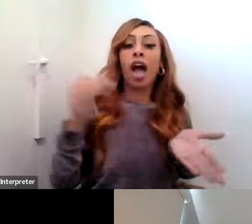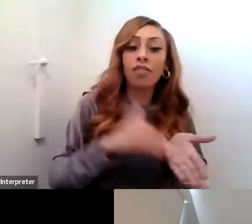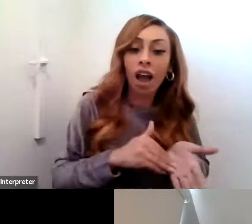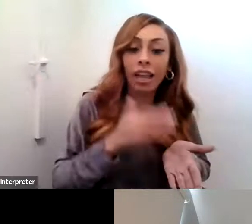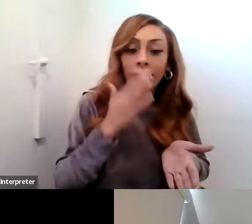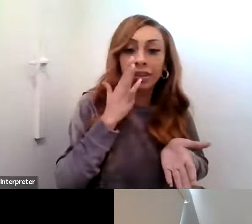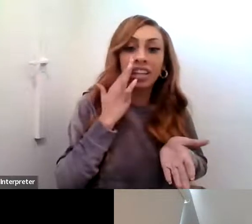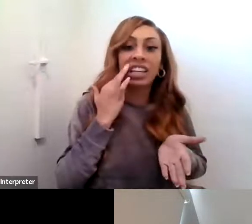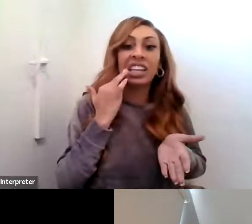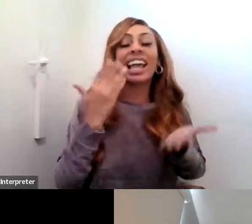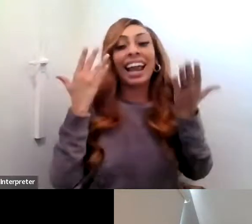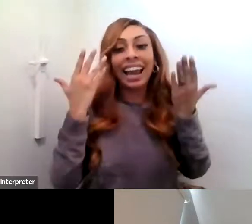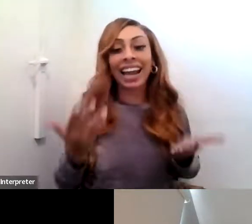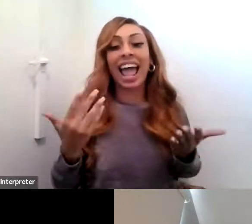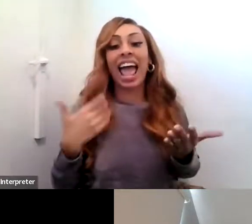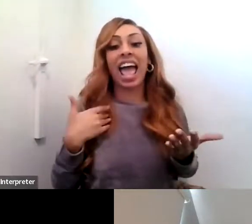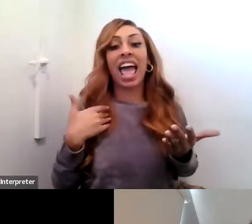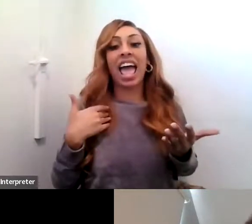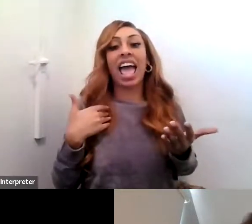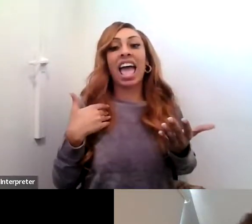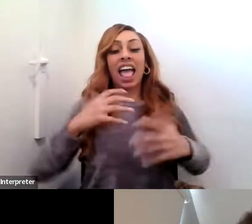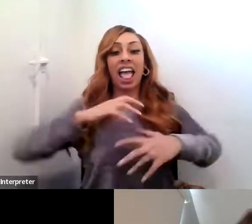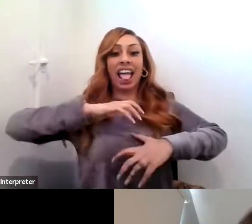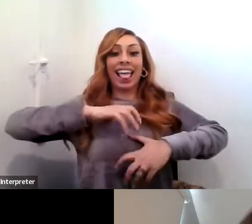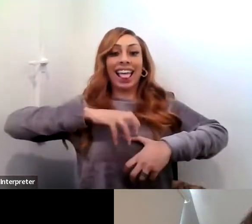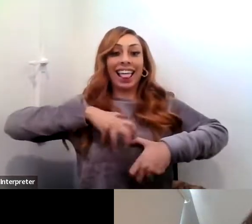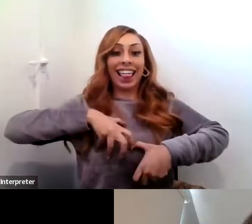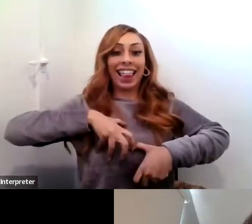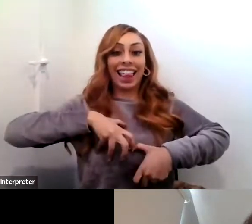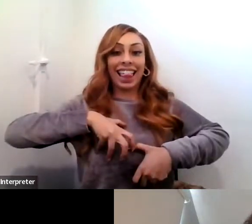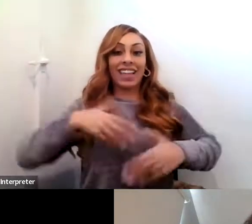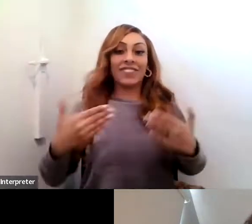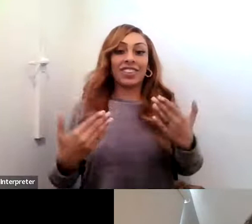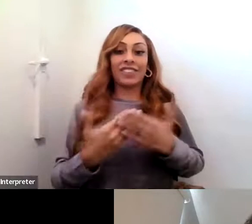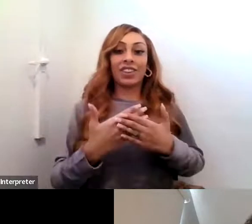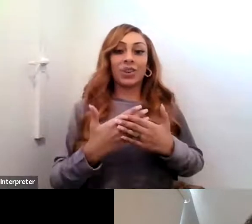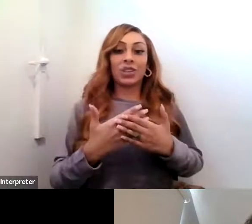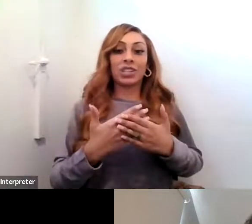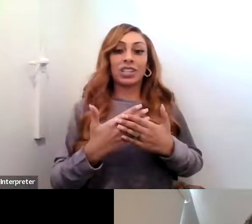but now I'm going to entirely reset my emotional context to experience this art from a neutral starting point",